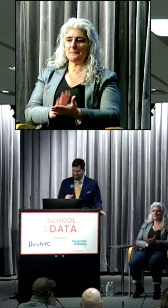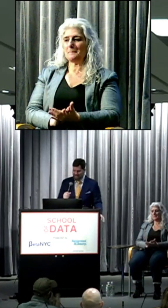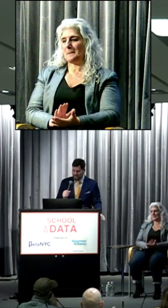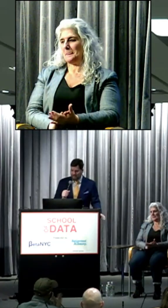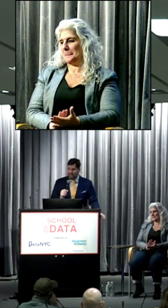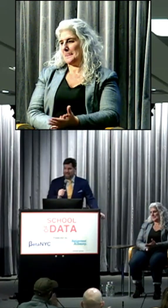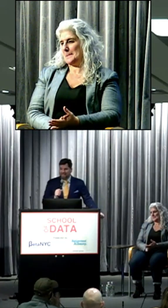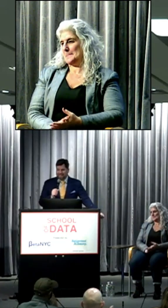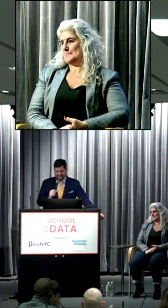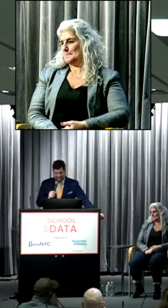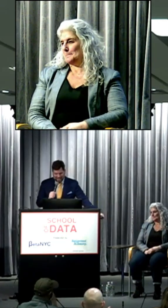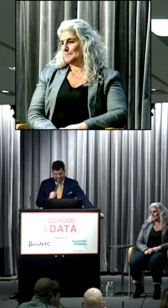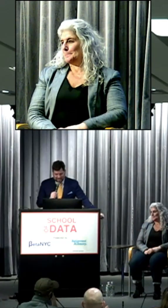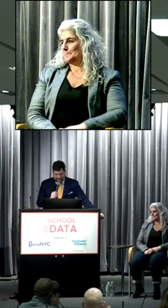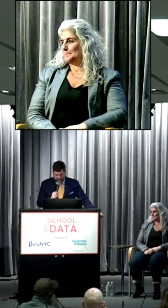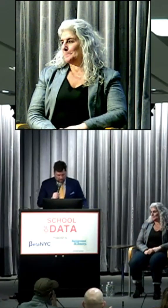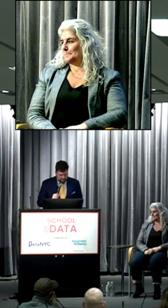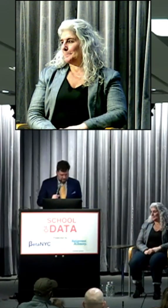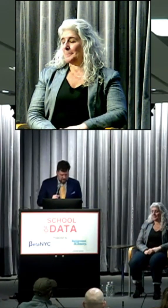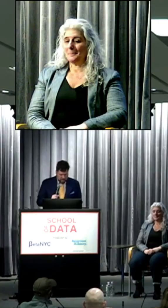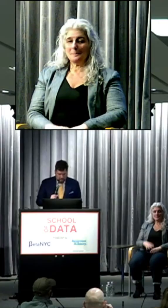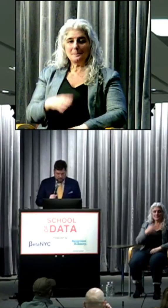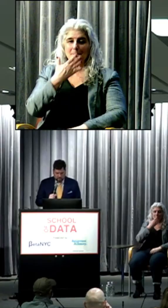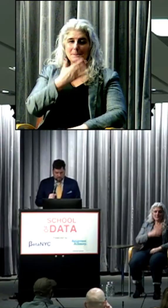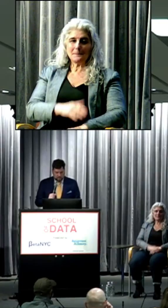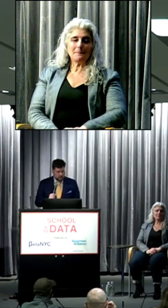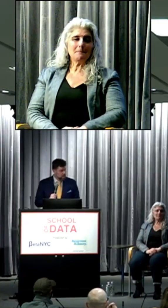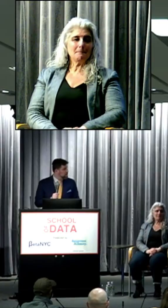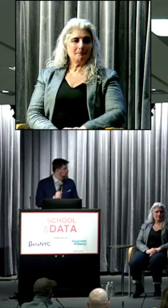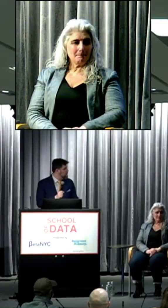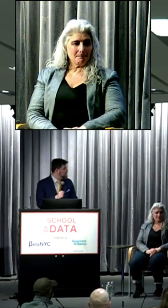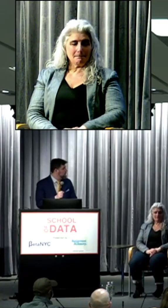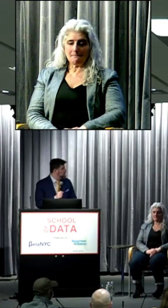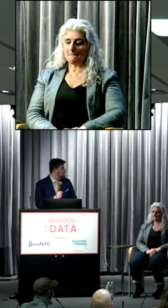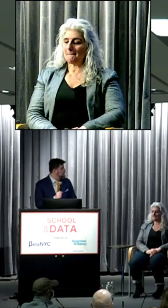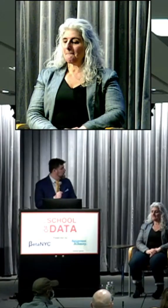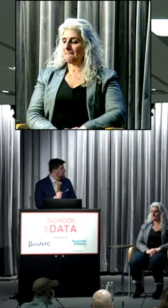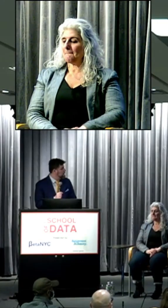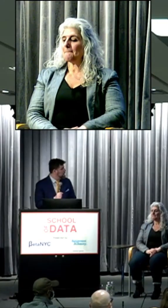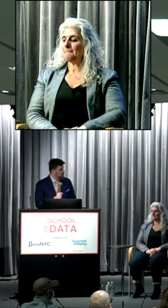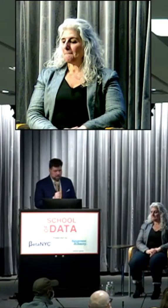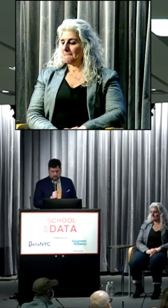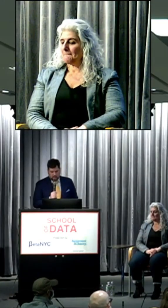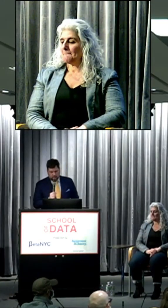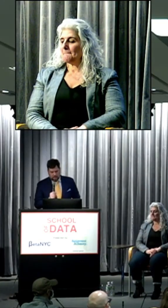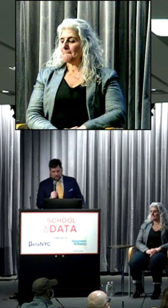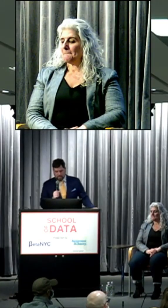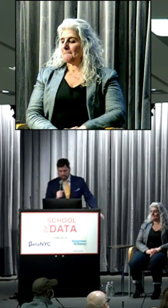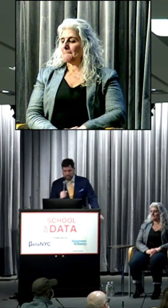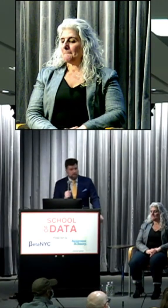We have a series of worker stories where you get to listen to how people go about their their lives